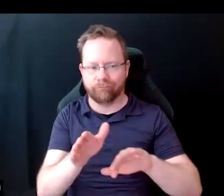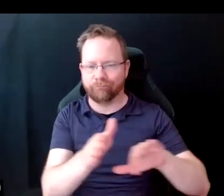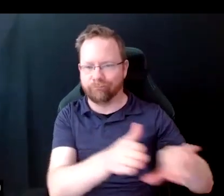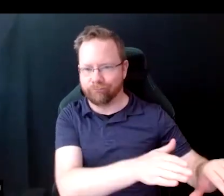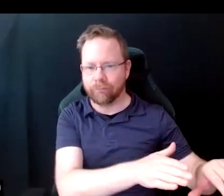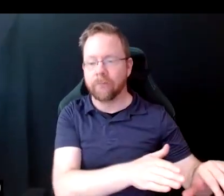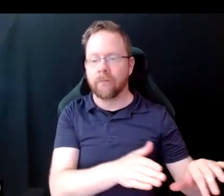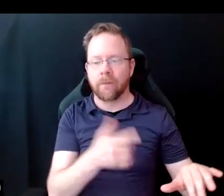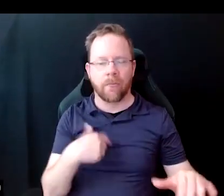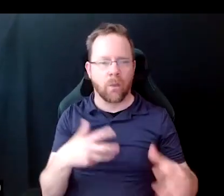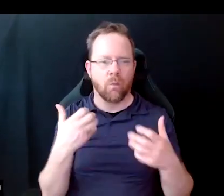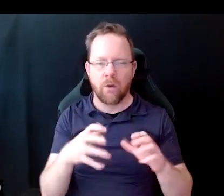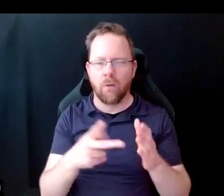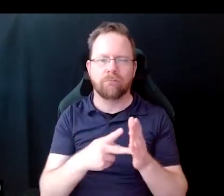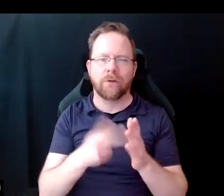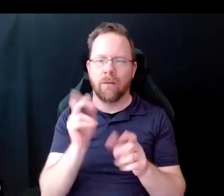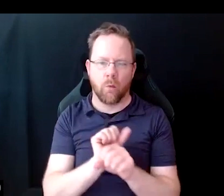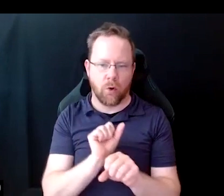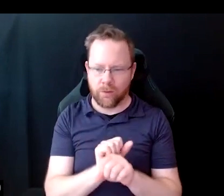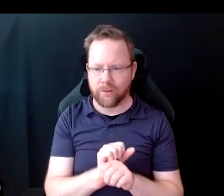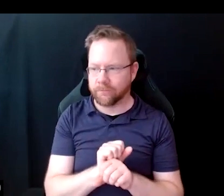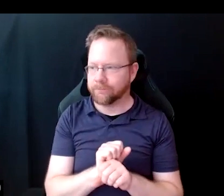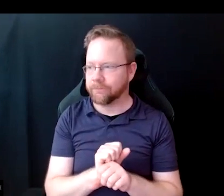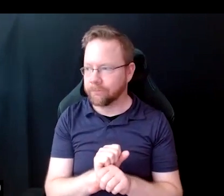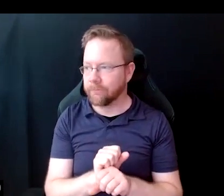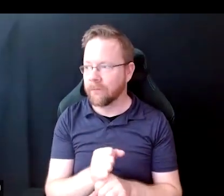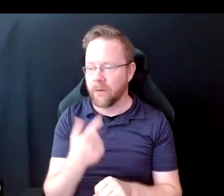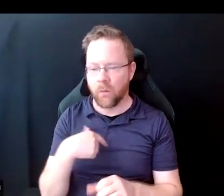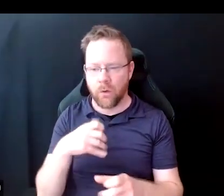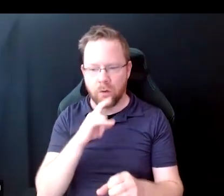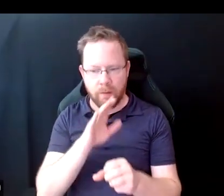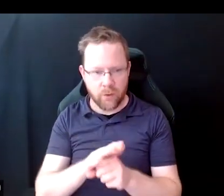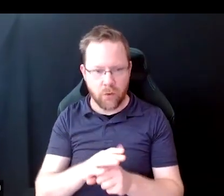We don't want to duplicate effort. We want to make sure that we know what each other is doing and share